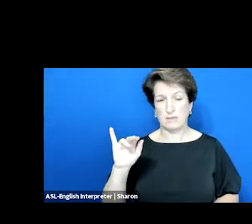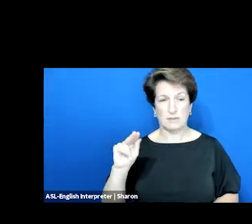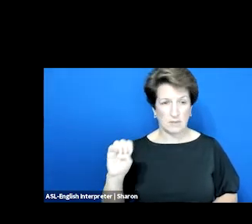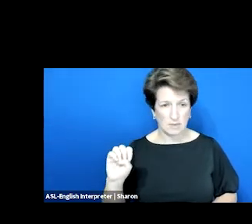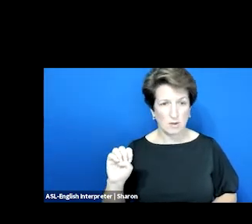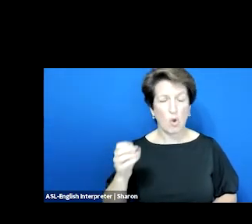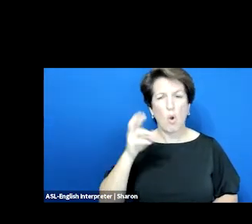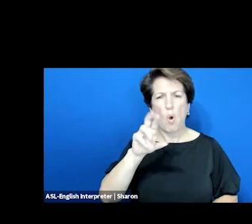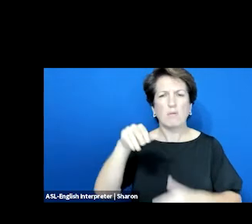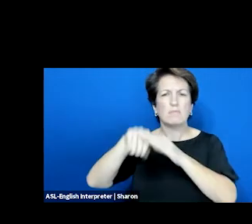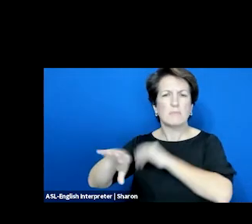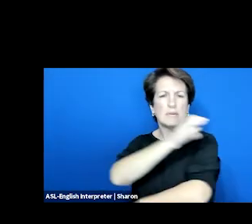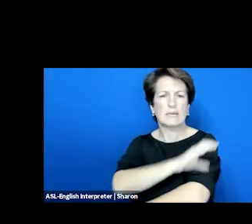Your final dose of COVID 19 vaccine was at least 14 days before providing proof of you